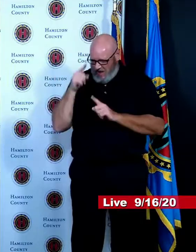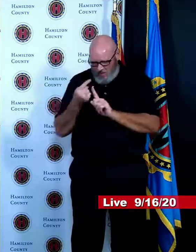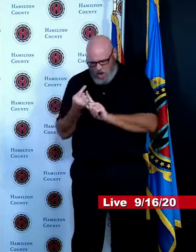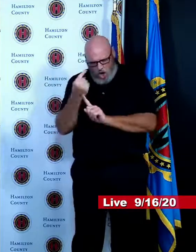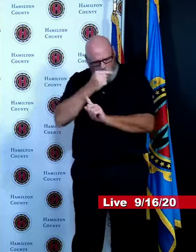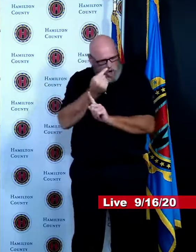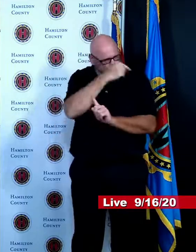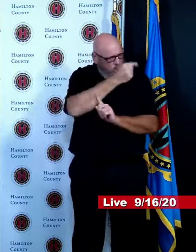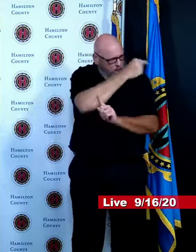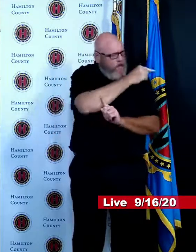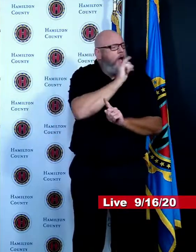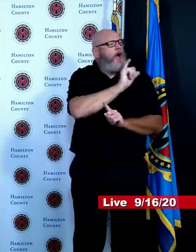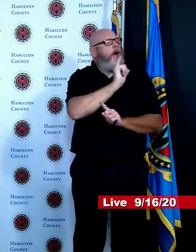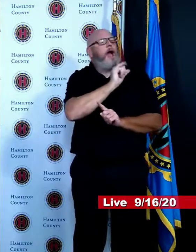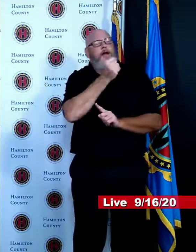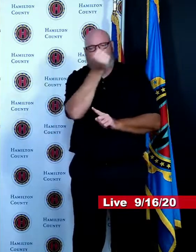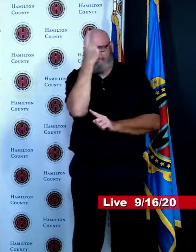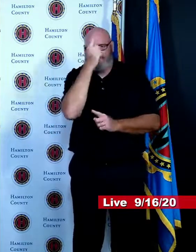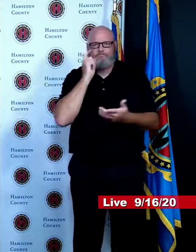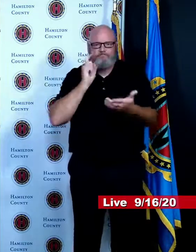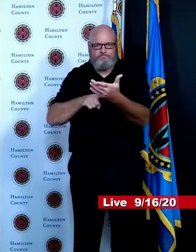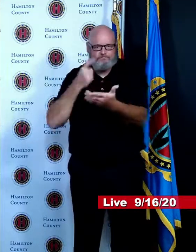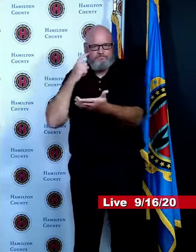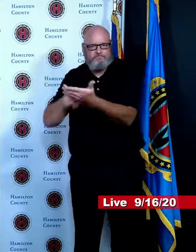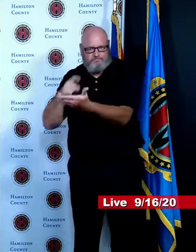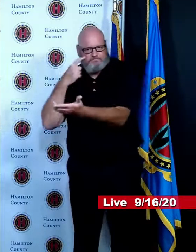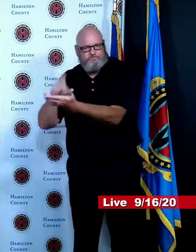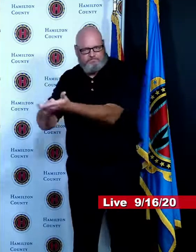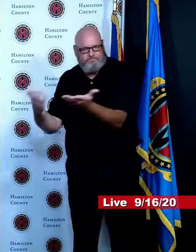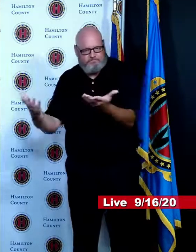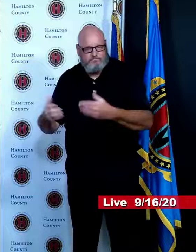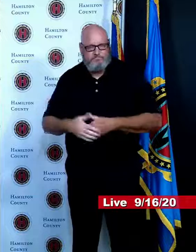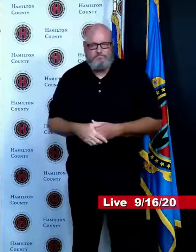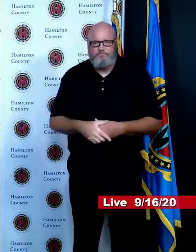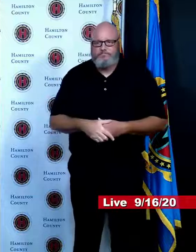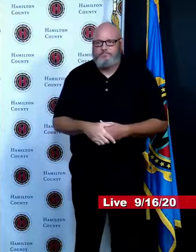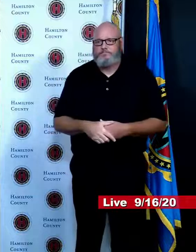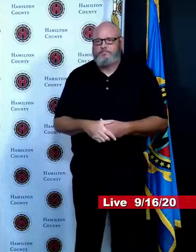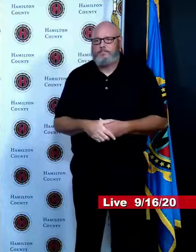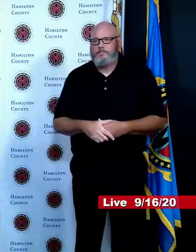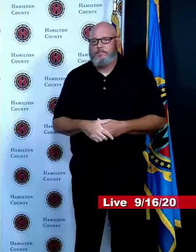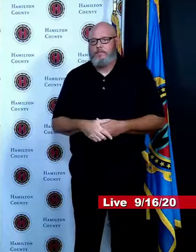here locally and and regionally on the bottom right are the number of